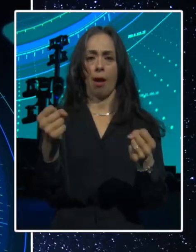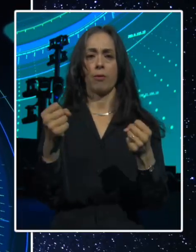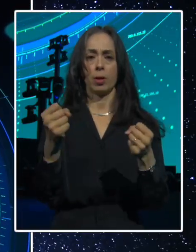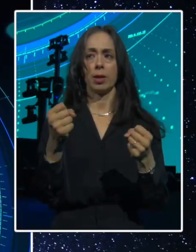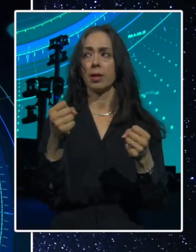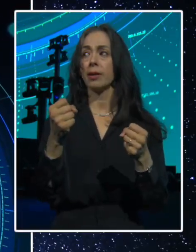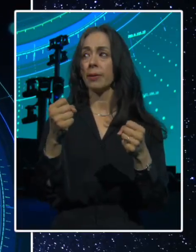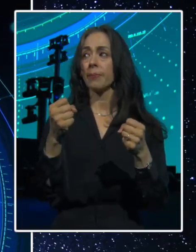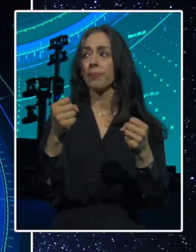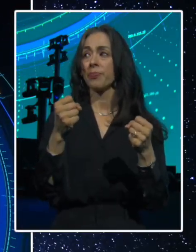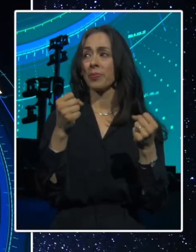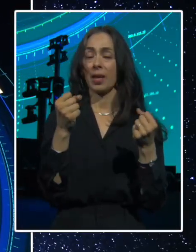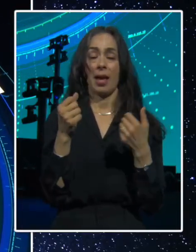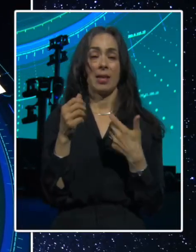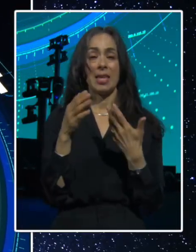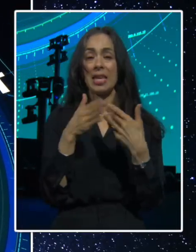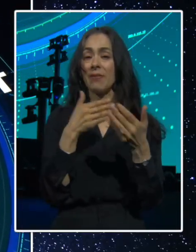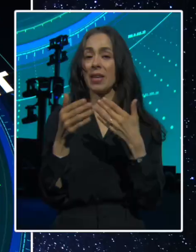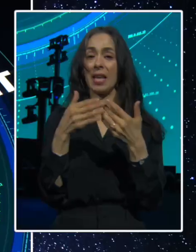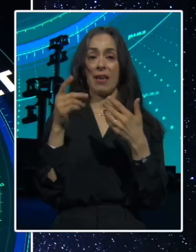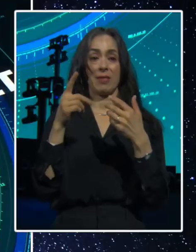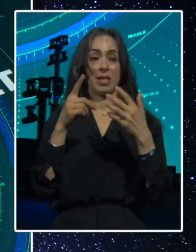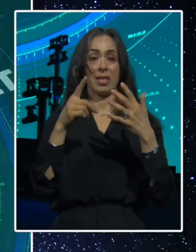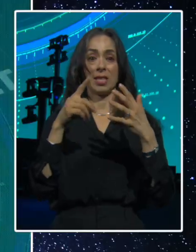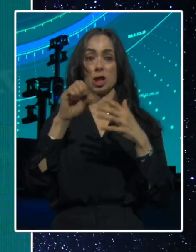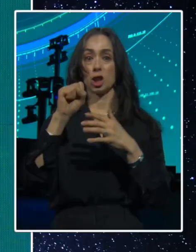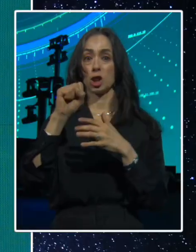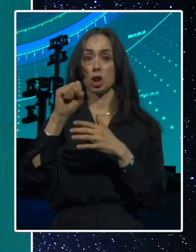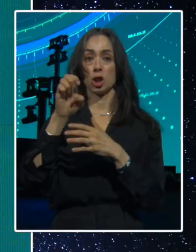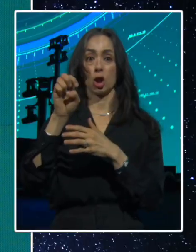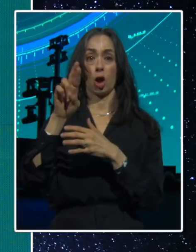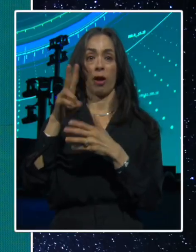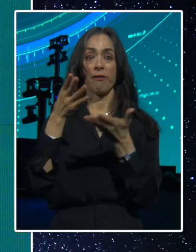at the firmware layer even when the server is powered down.